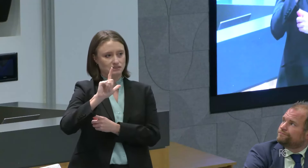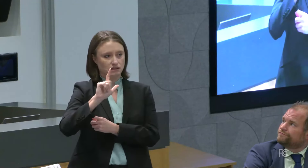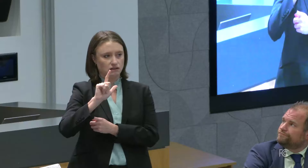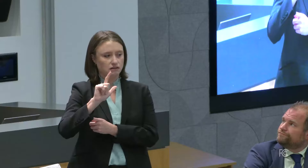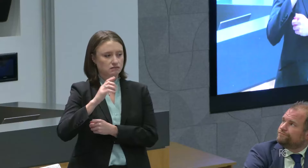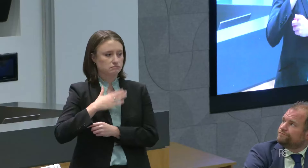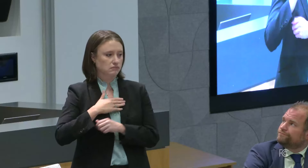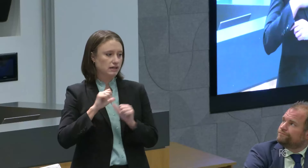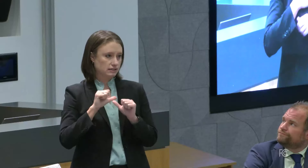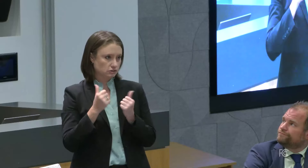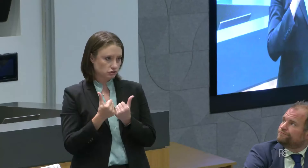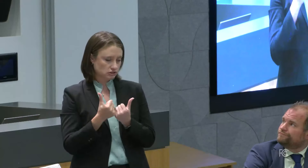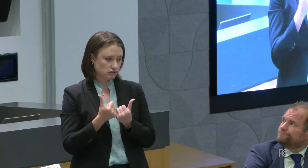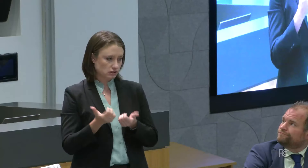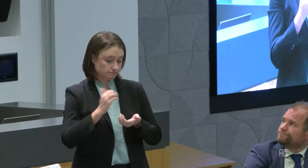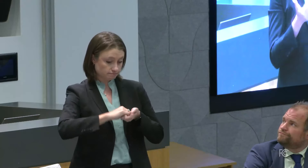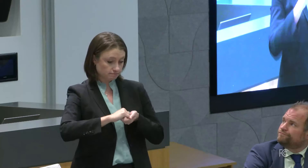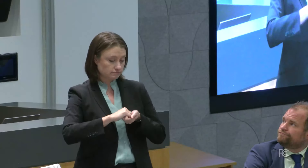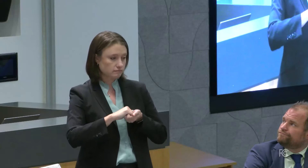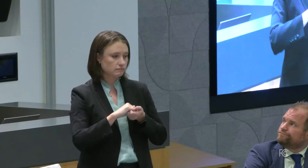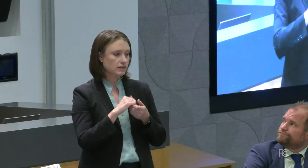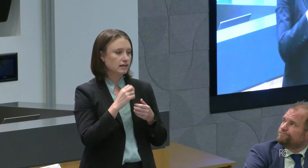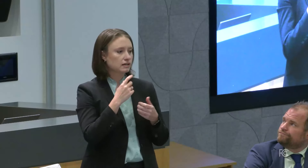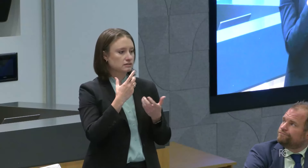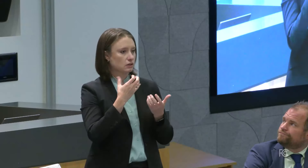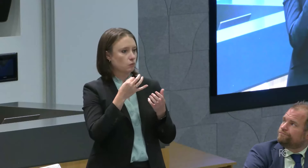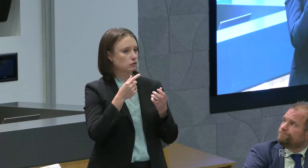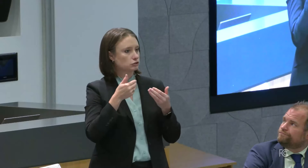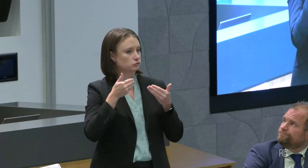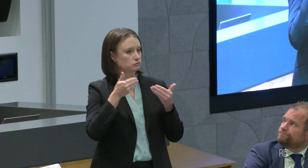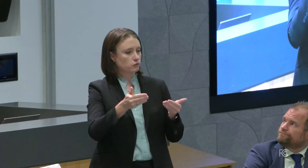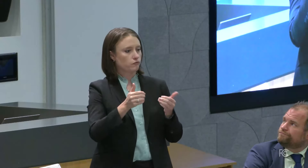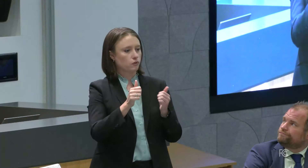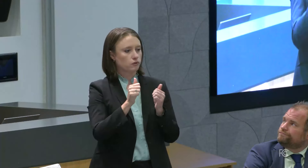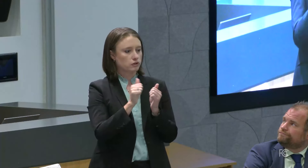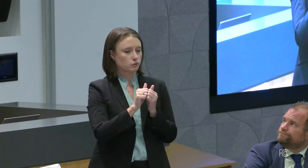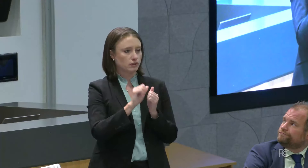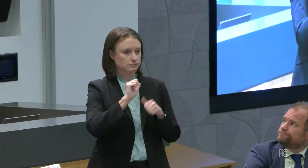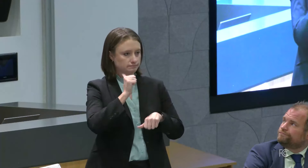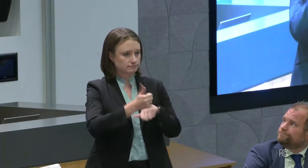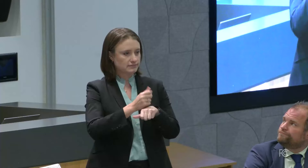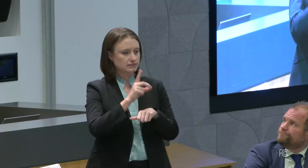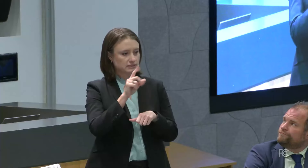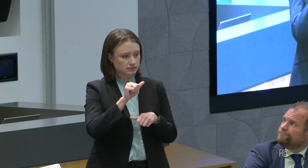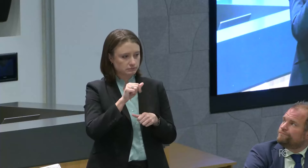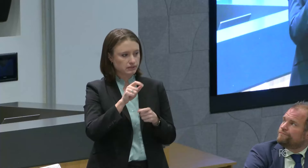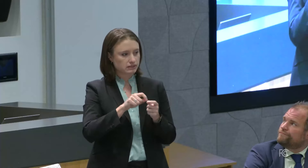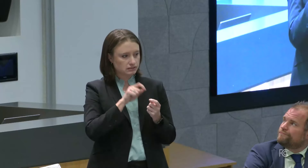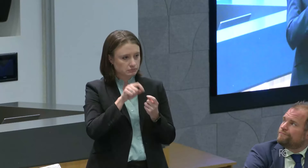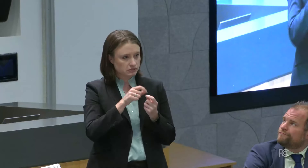ACCESS TO VACCINES. AND SO THE CDC ANNOUNCED A PARTNERSHIP IN MARCH OF 2021